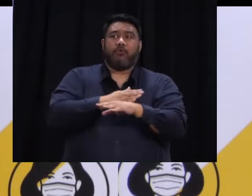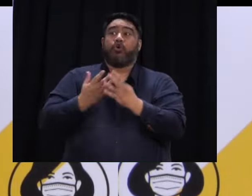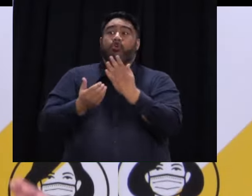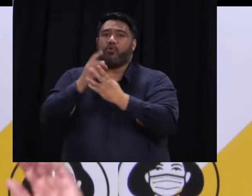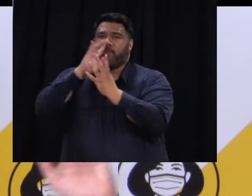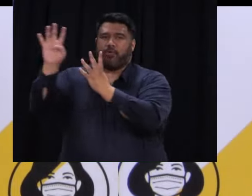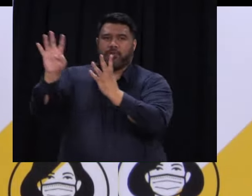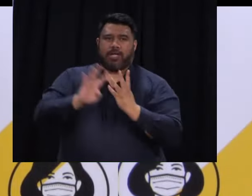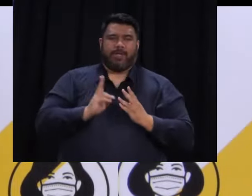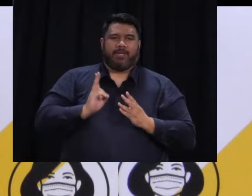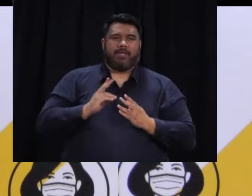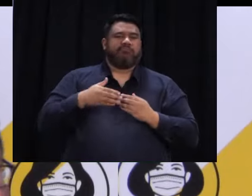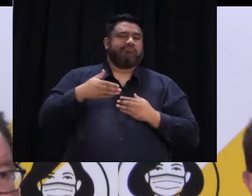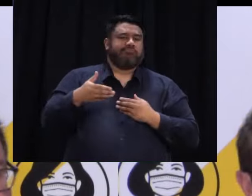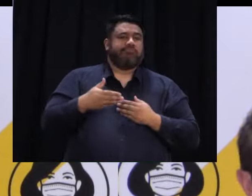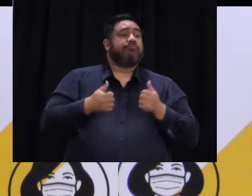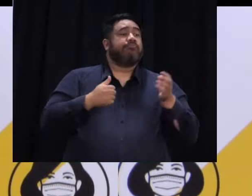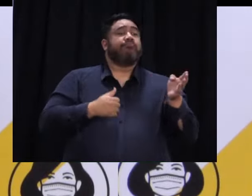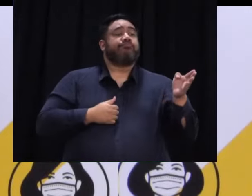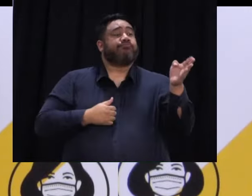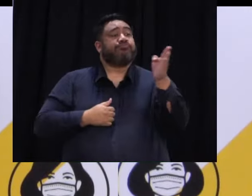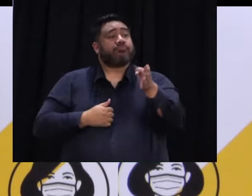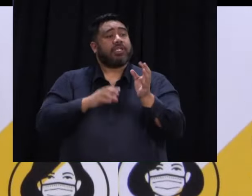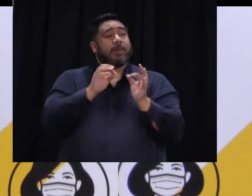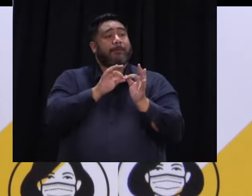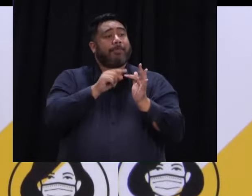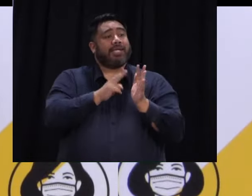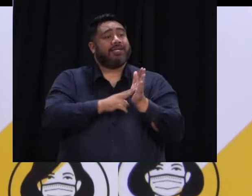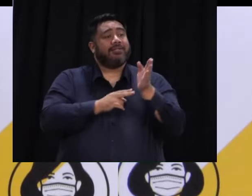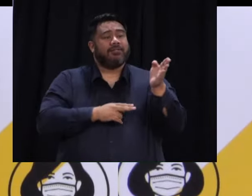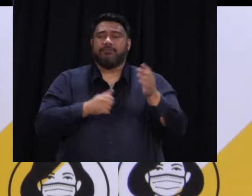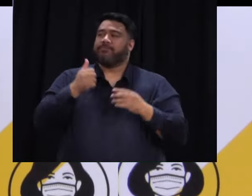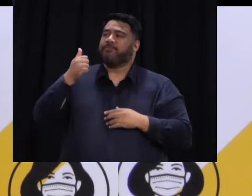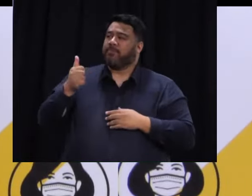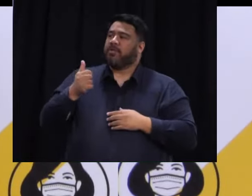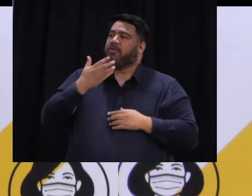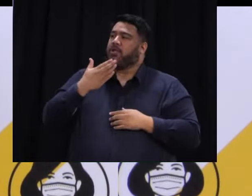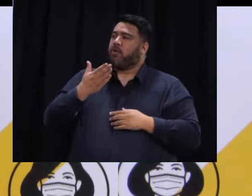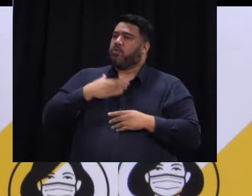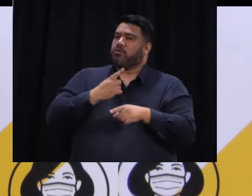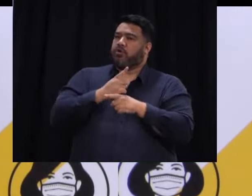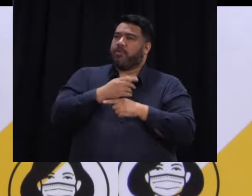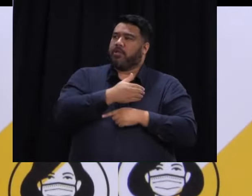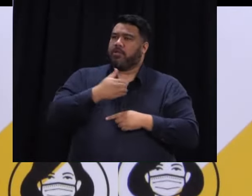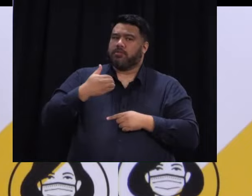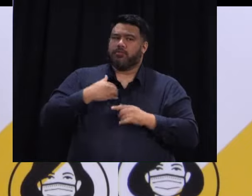out from the current cohort. That gives us an opportunity to look again at how that is going